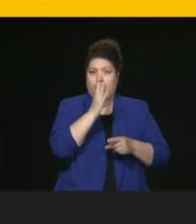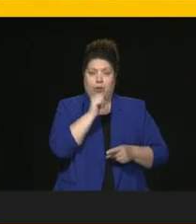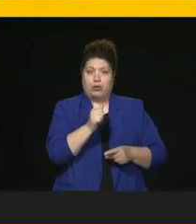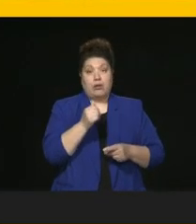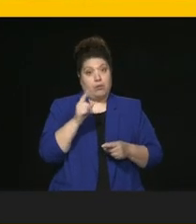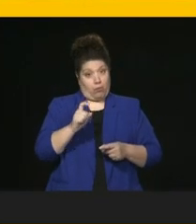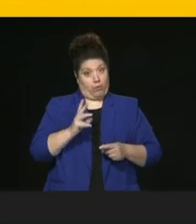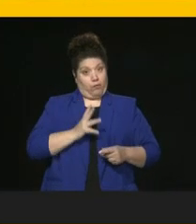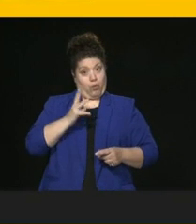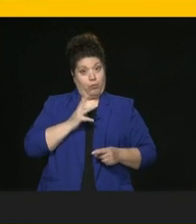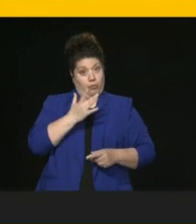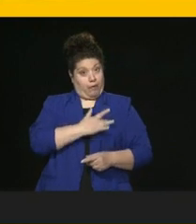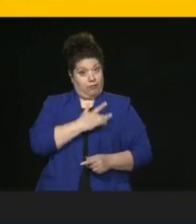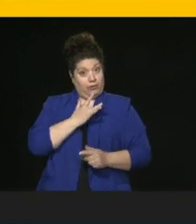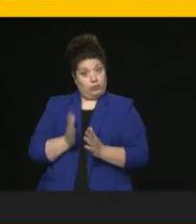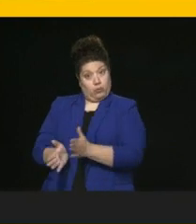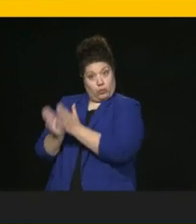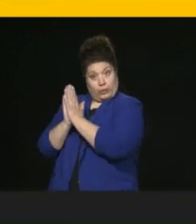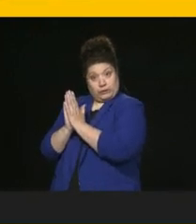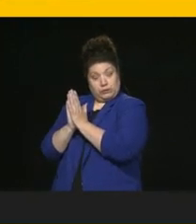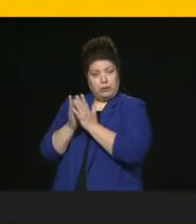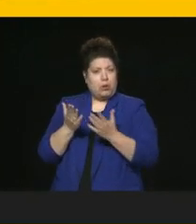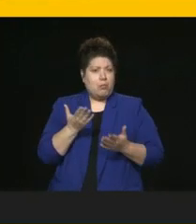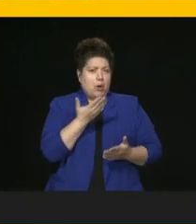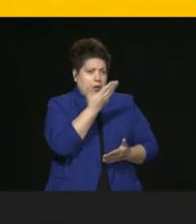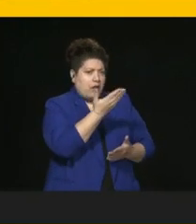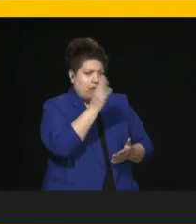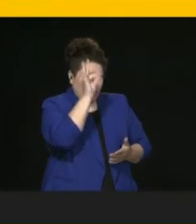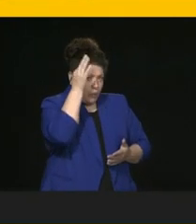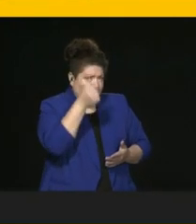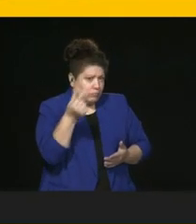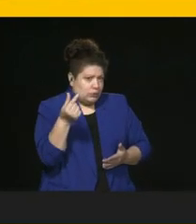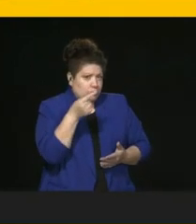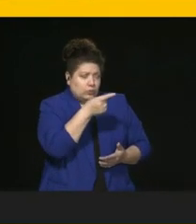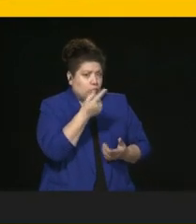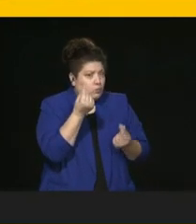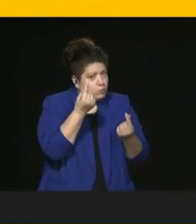FORMALLY REQUEST SUCH ASSISTANCE, BUT WHAT ARE YOU,